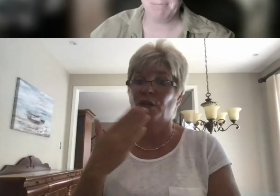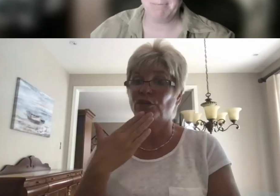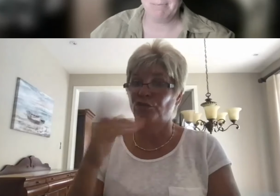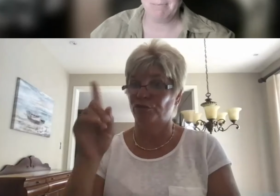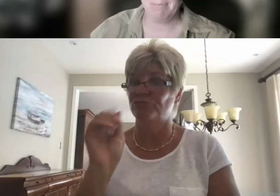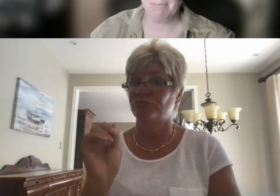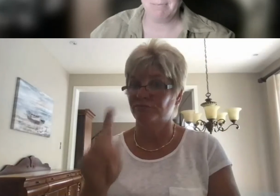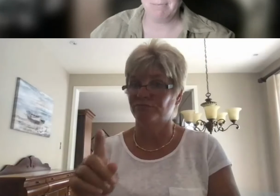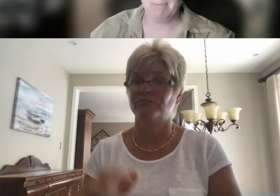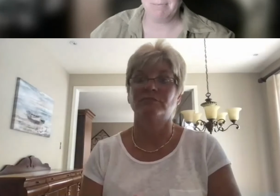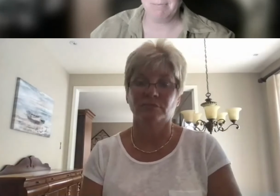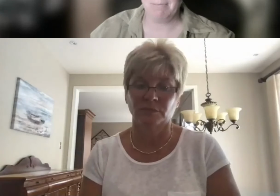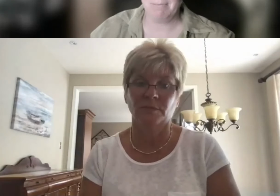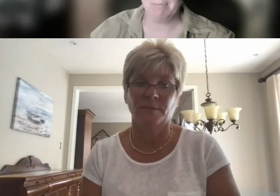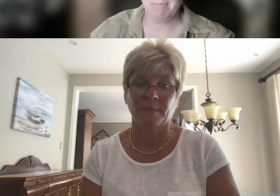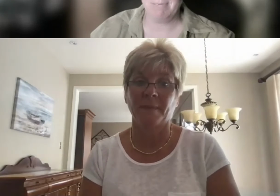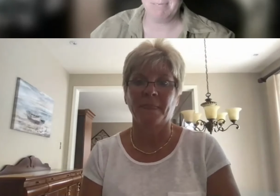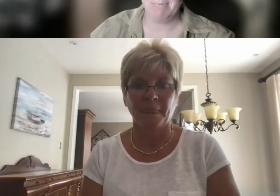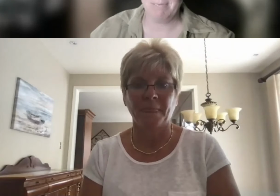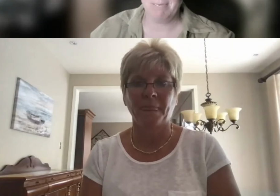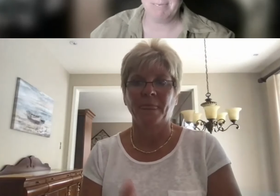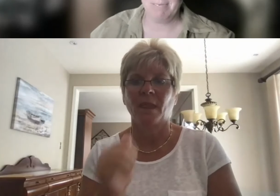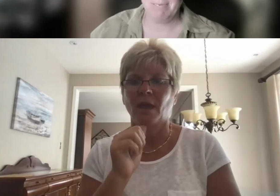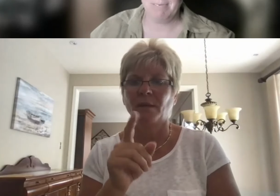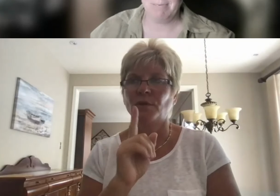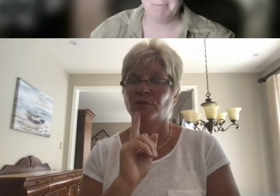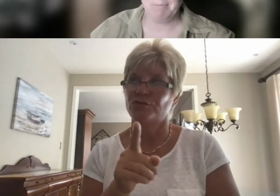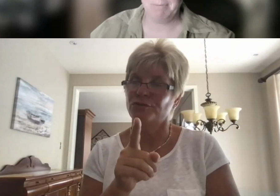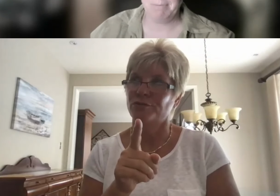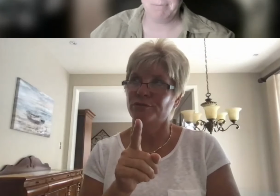Yeah, I'm not sure of the best way to solve that.